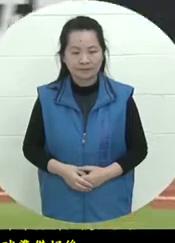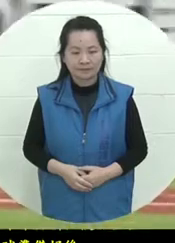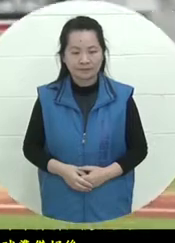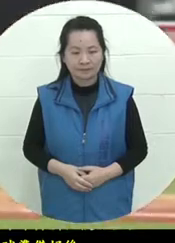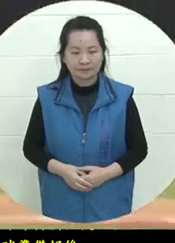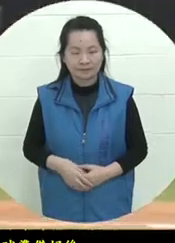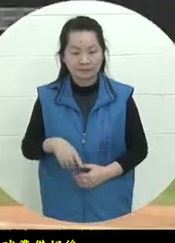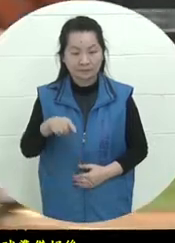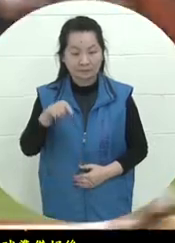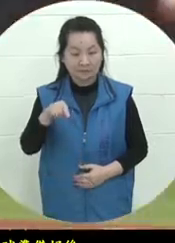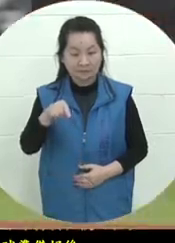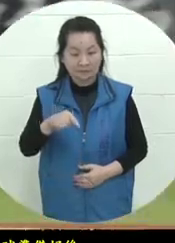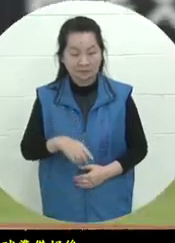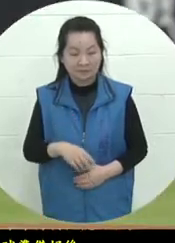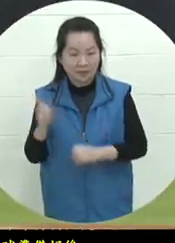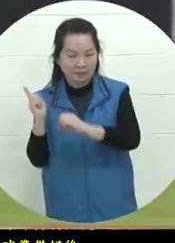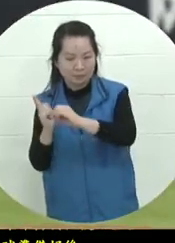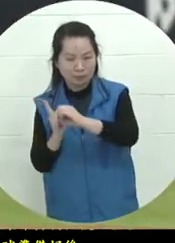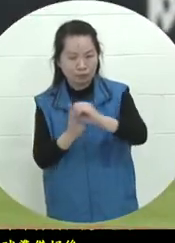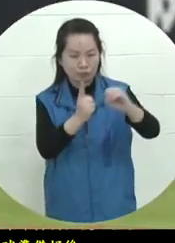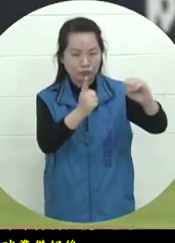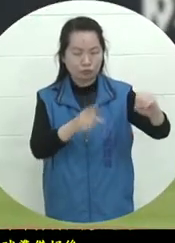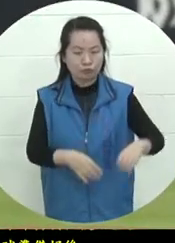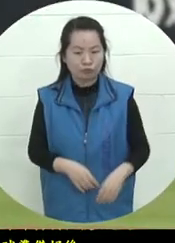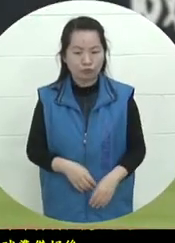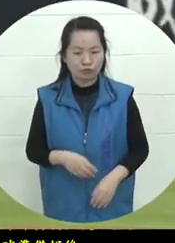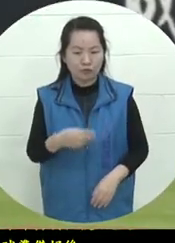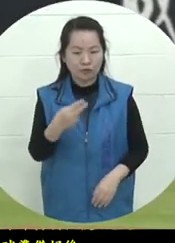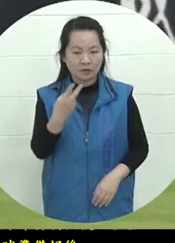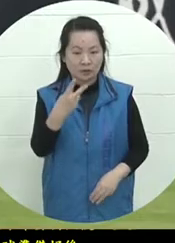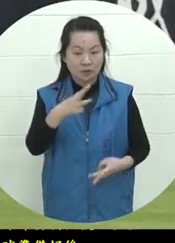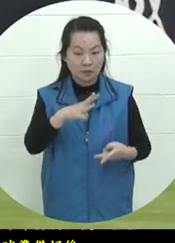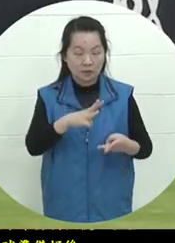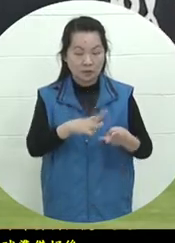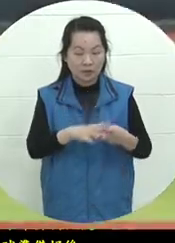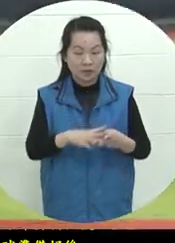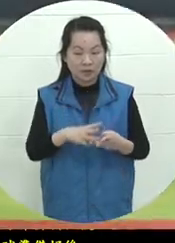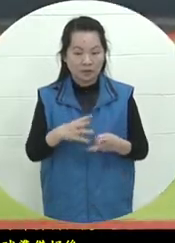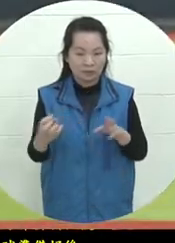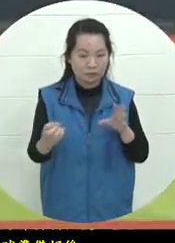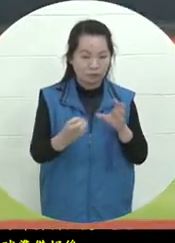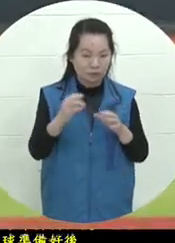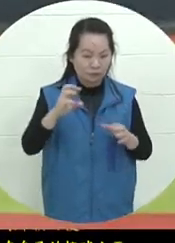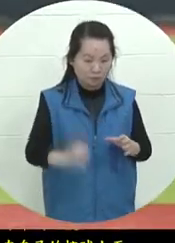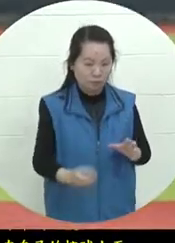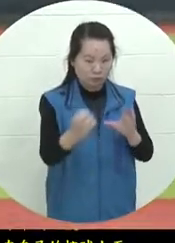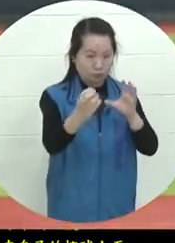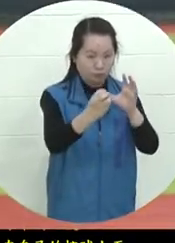of the ball . The ball hits the second baseman's backhand and bounces . In fact, the ball comes quite well. Strong